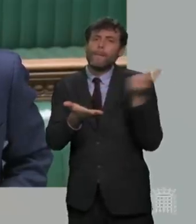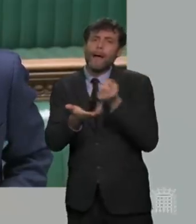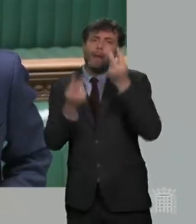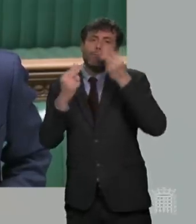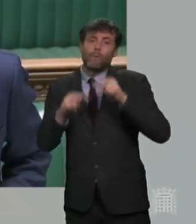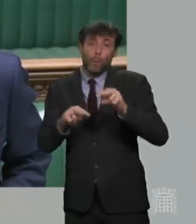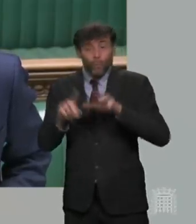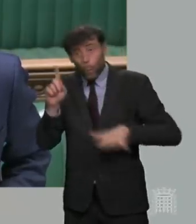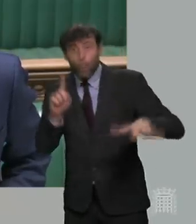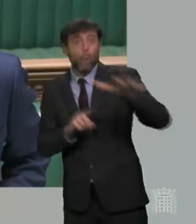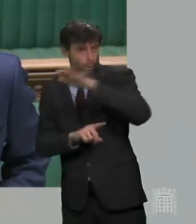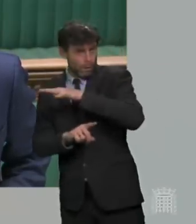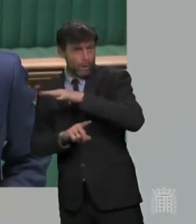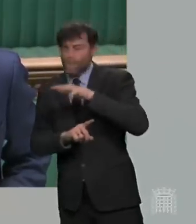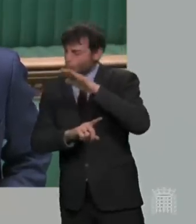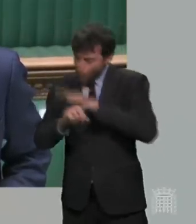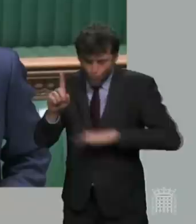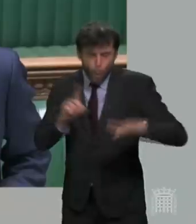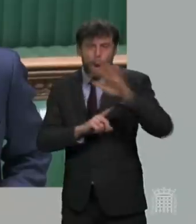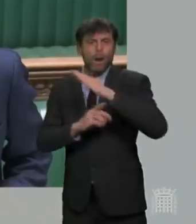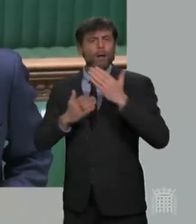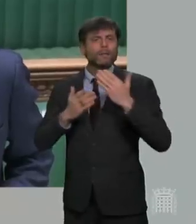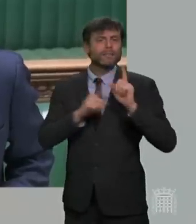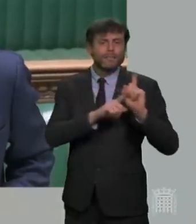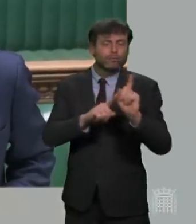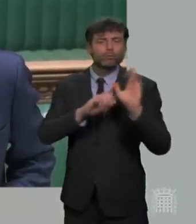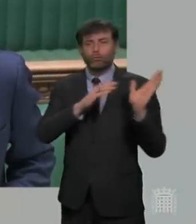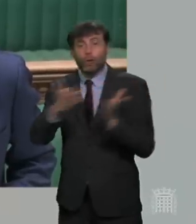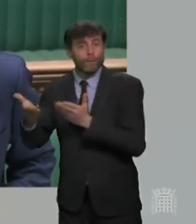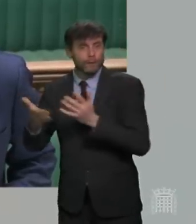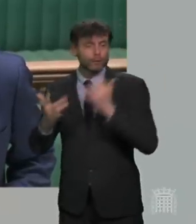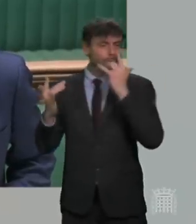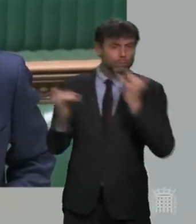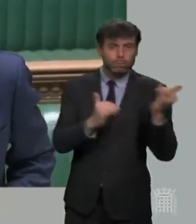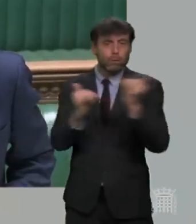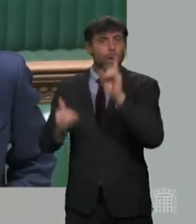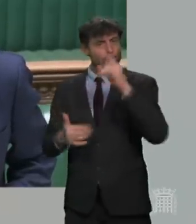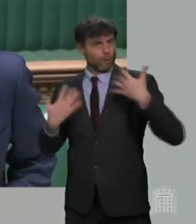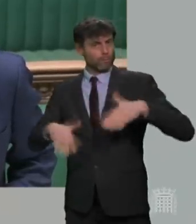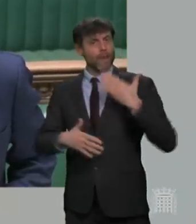the professions in the public sector. As for test and trace, it is thanks to NHS Test and Trace